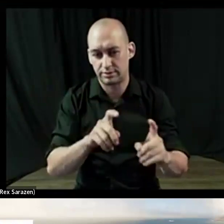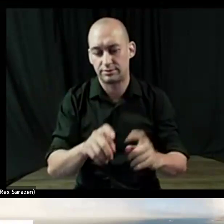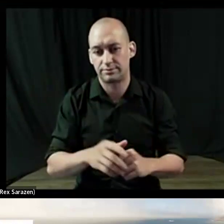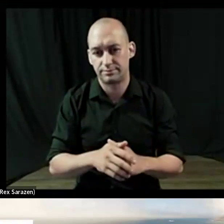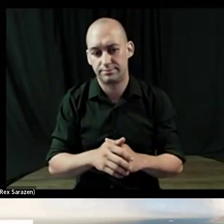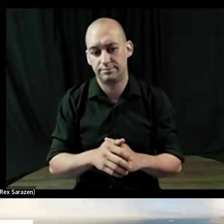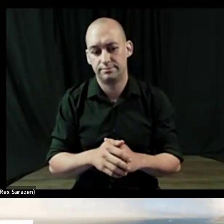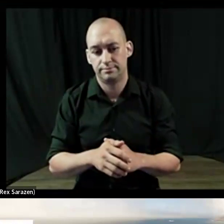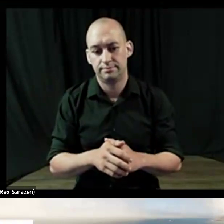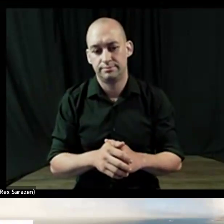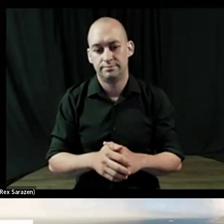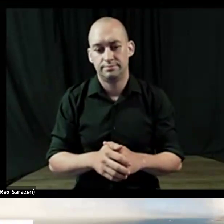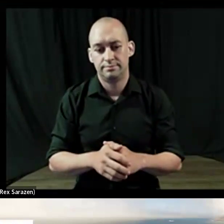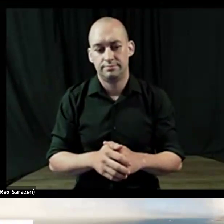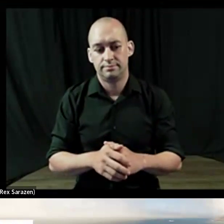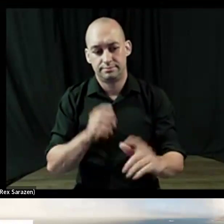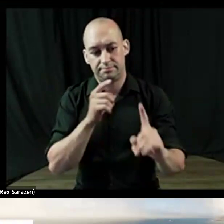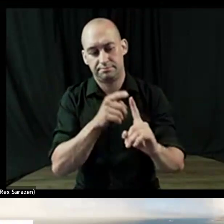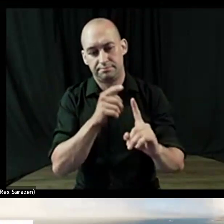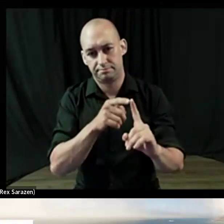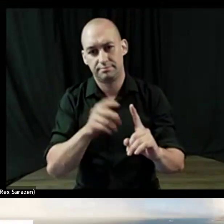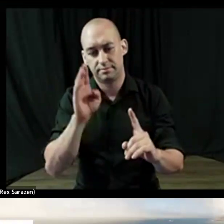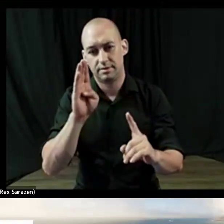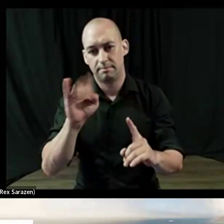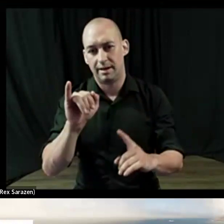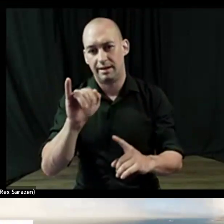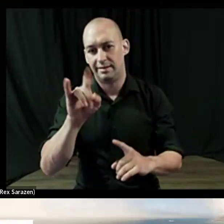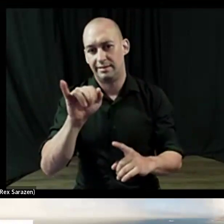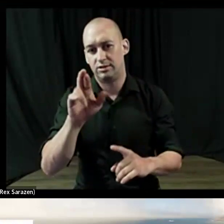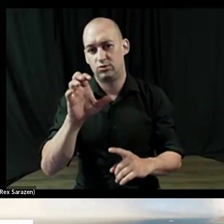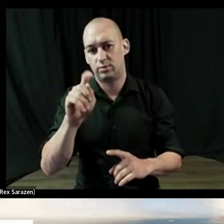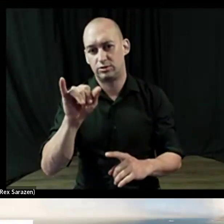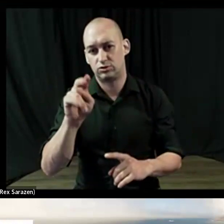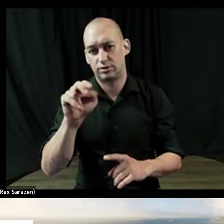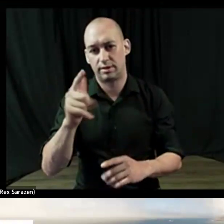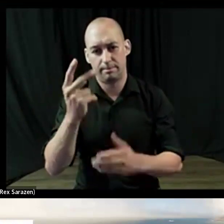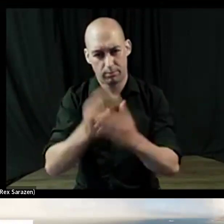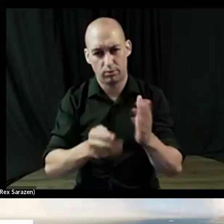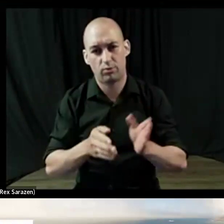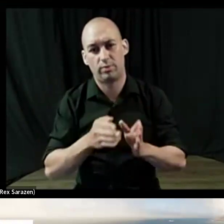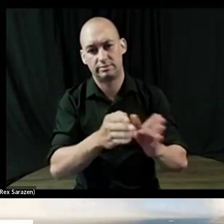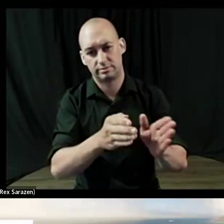you know, this session being bi-directional, we really want to have enough time and take the time,